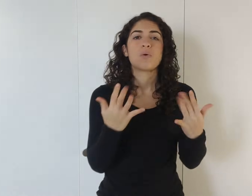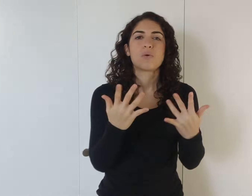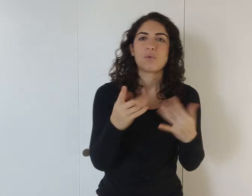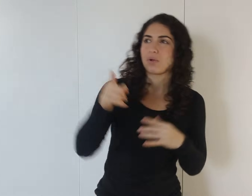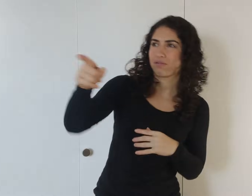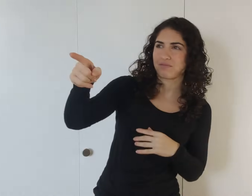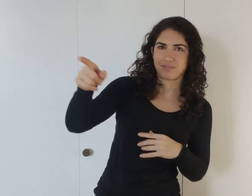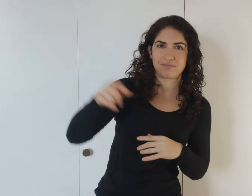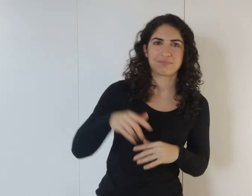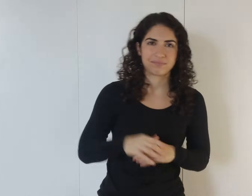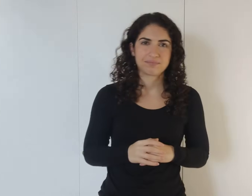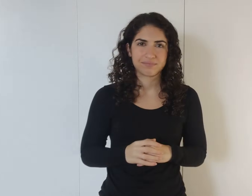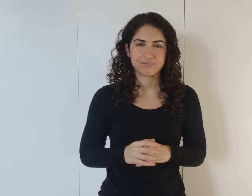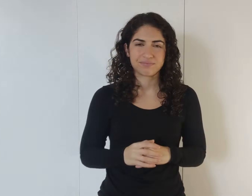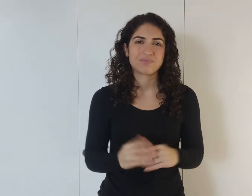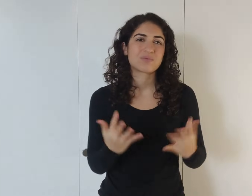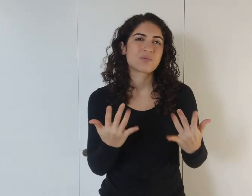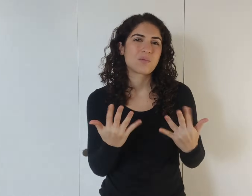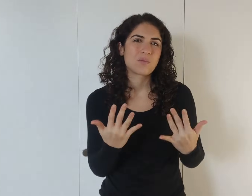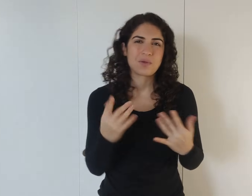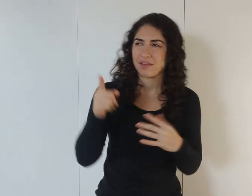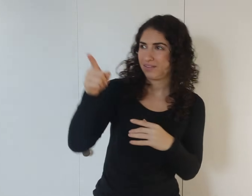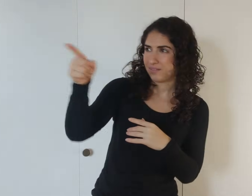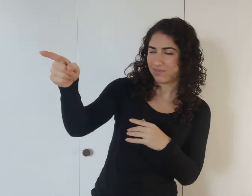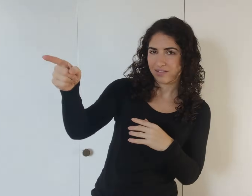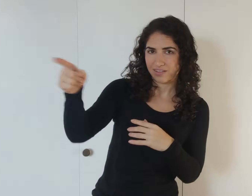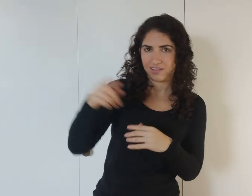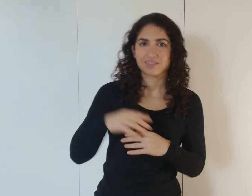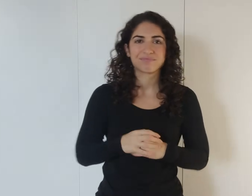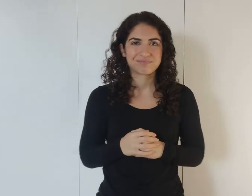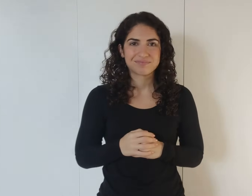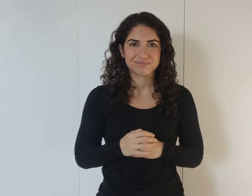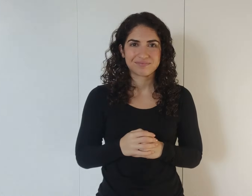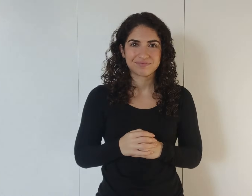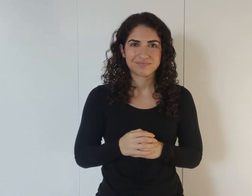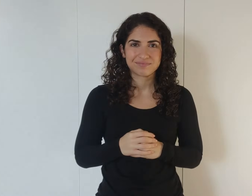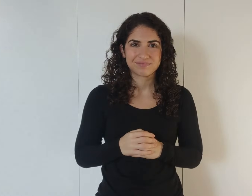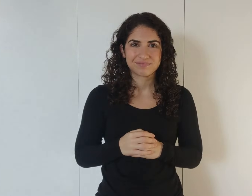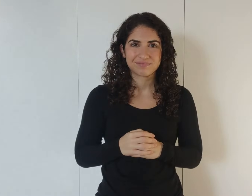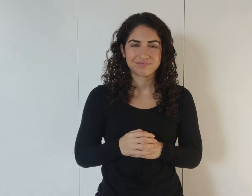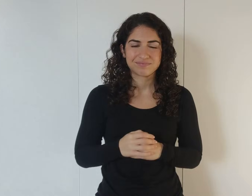"Wait over there." WAIT THERE